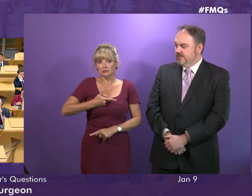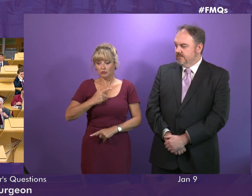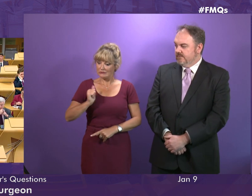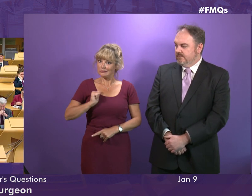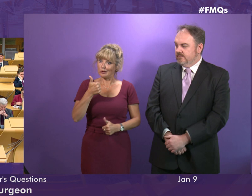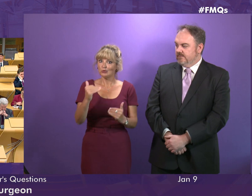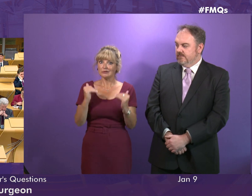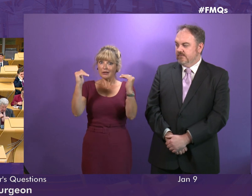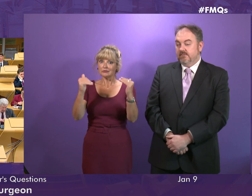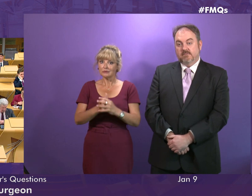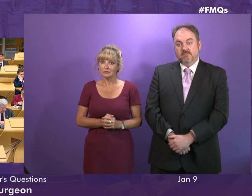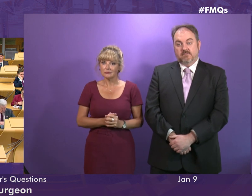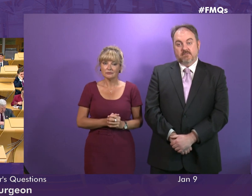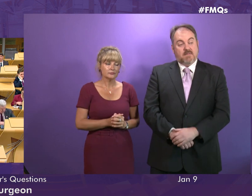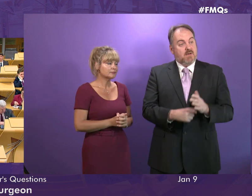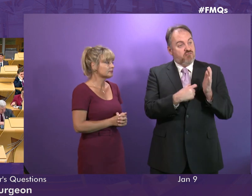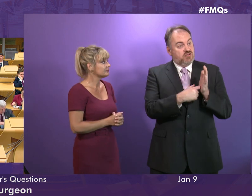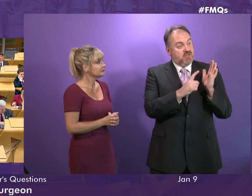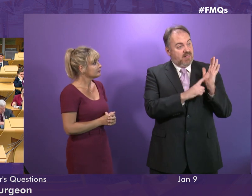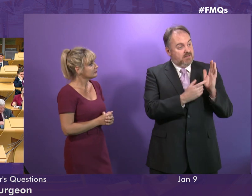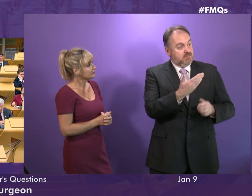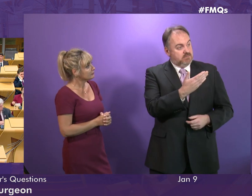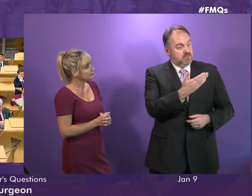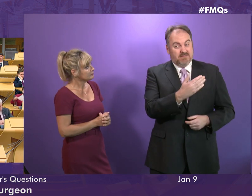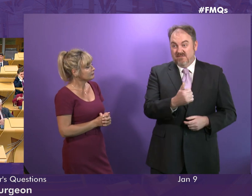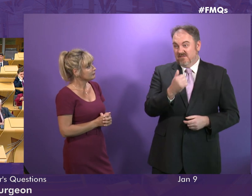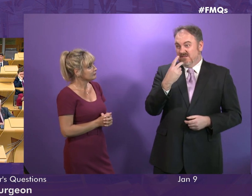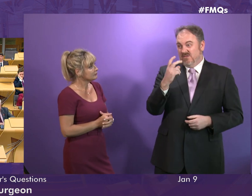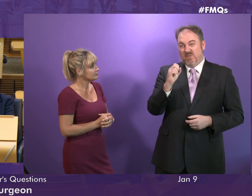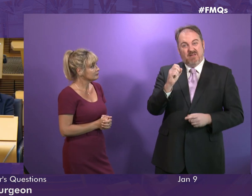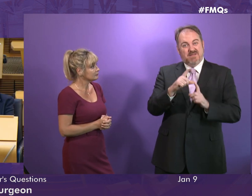Richard Leonard: On 20 December 2019, just three days after